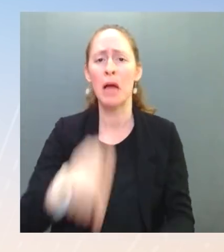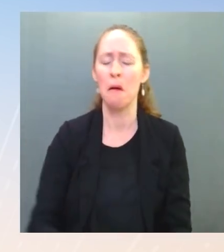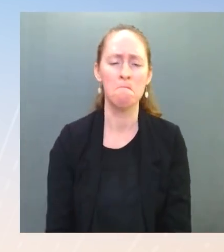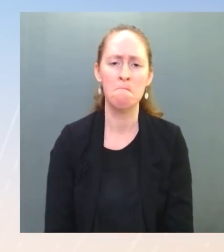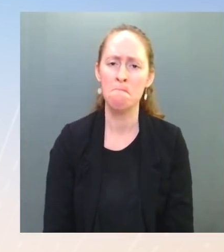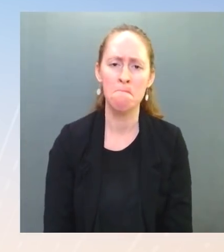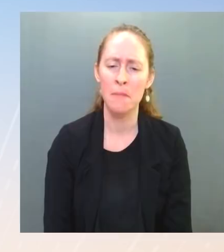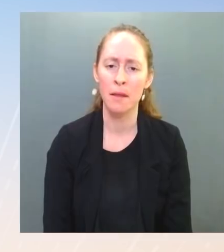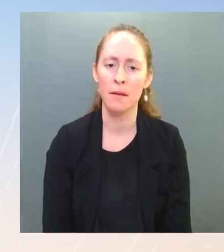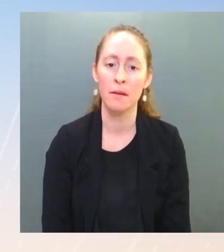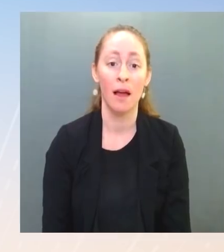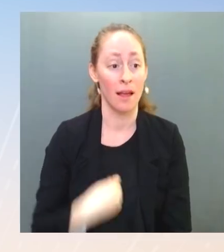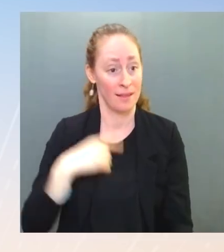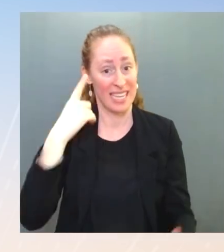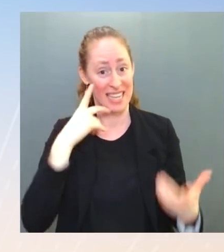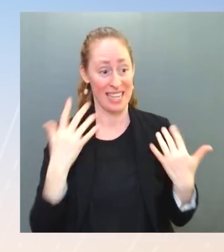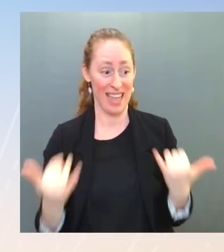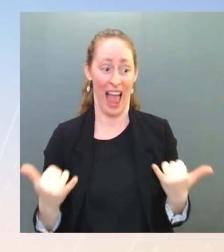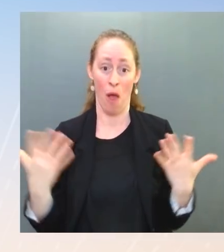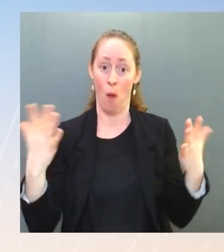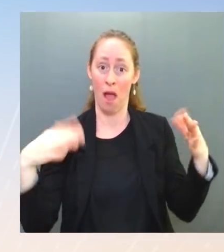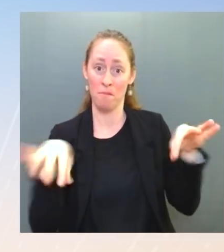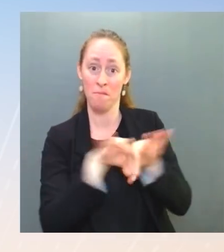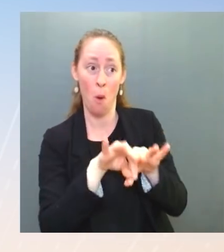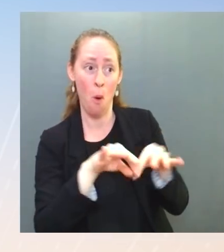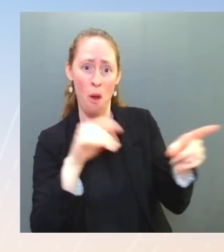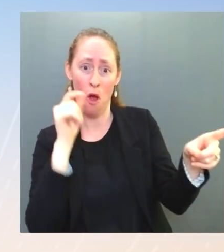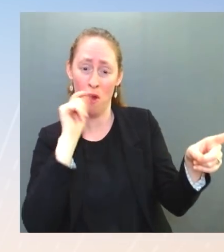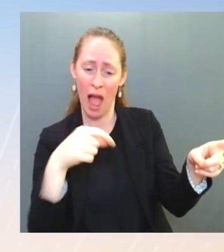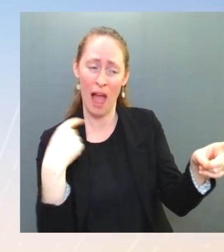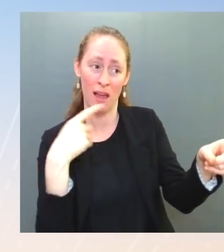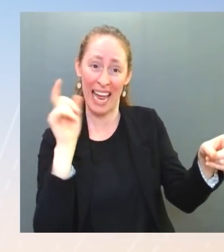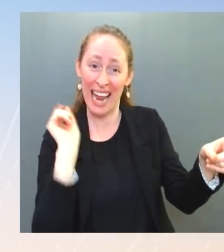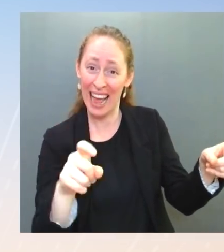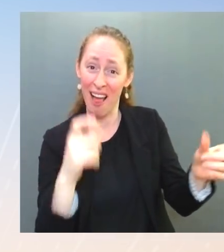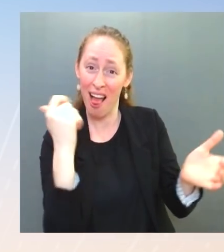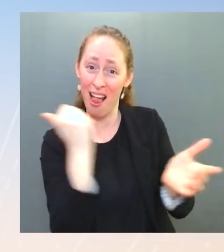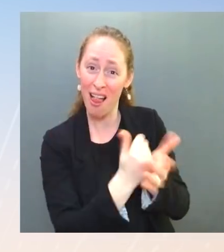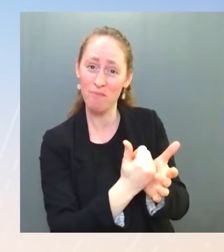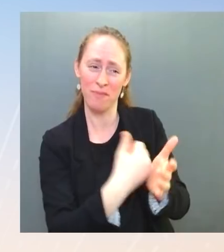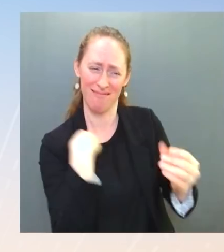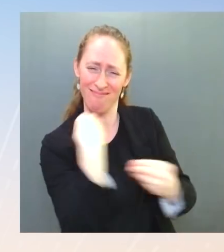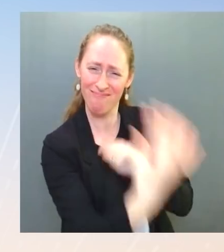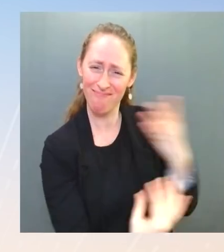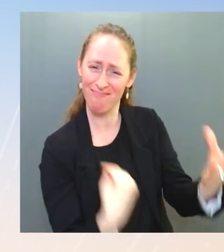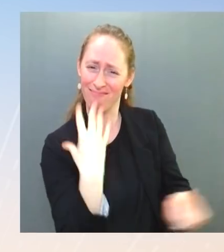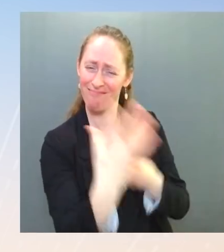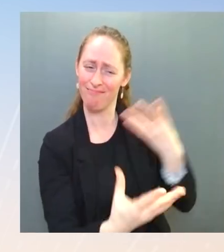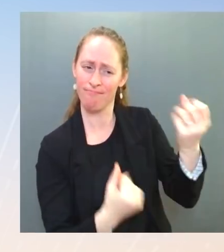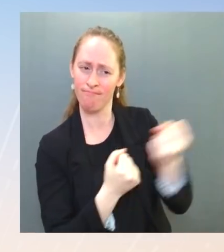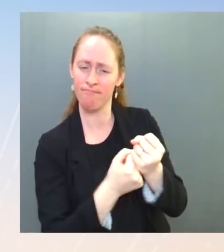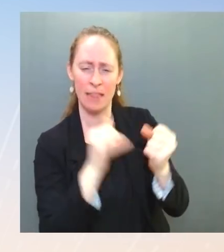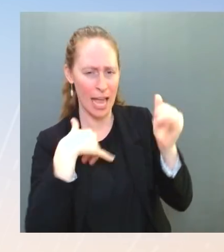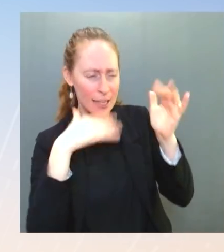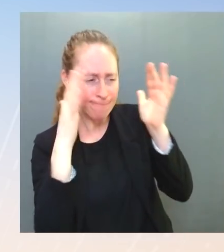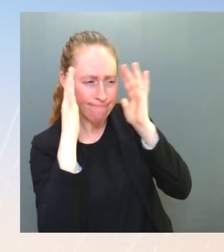and getting them the assistance and security systems they need. And that is what our focus is on. The Press: And who decides if the President goes to Ukraine or not?